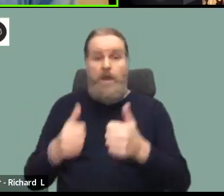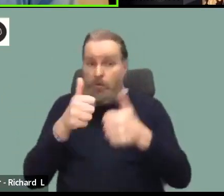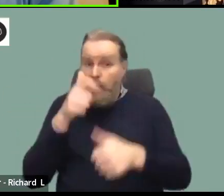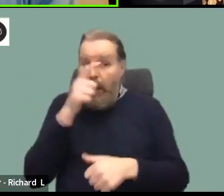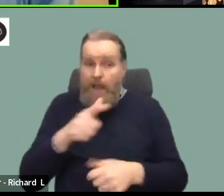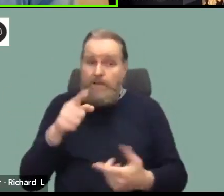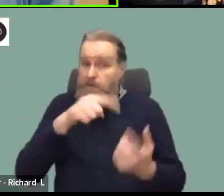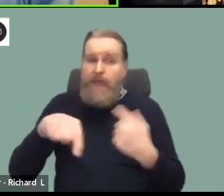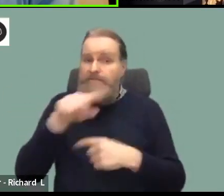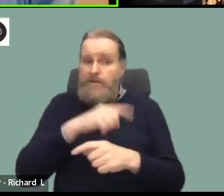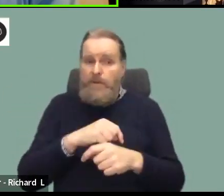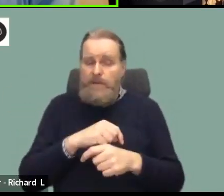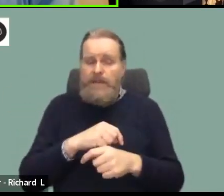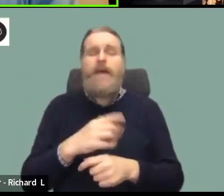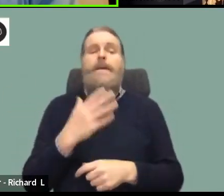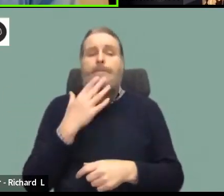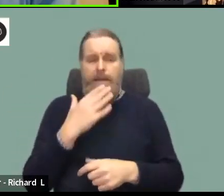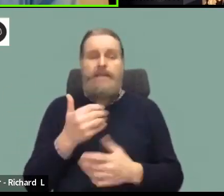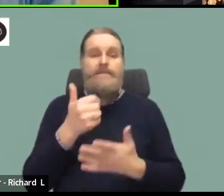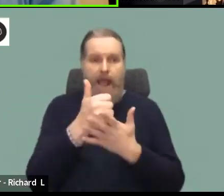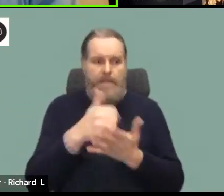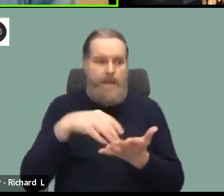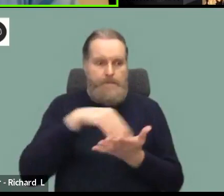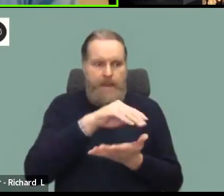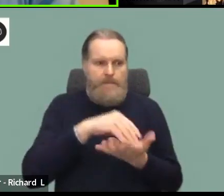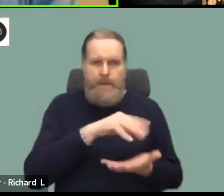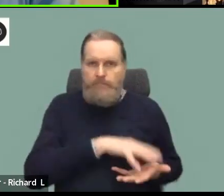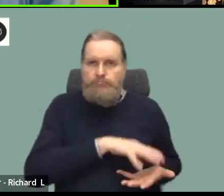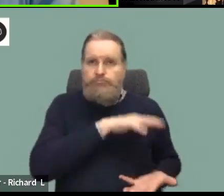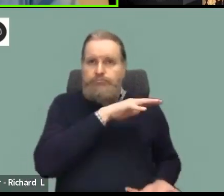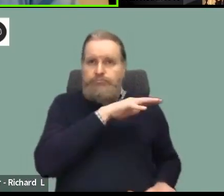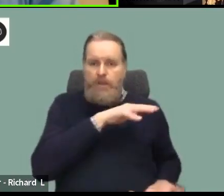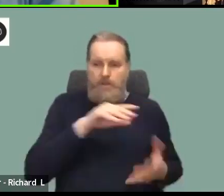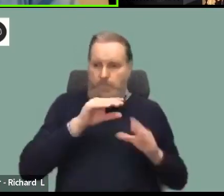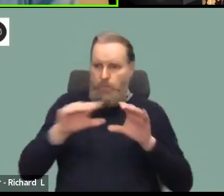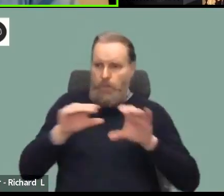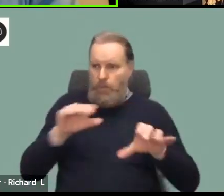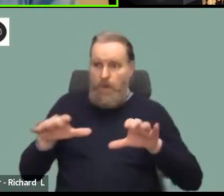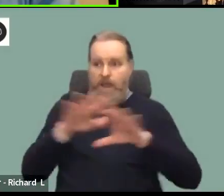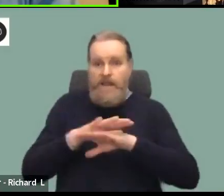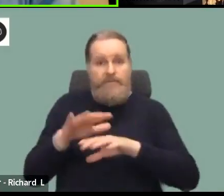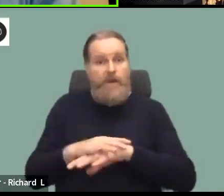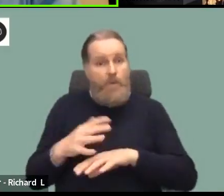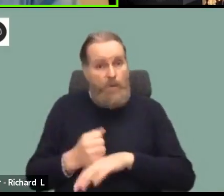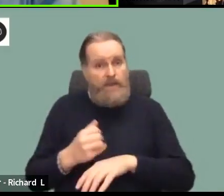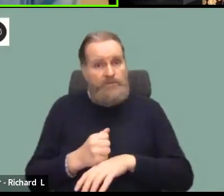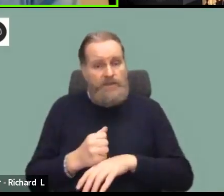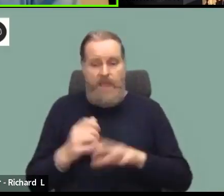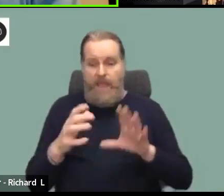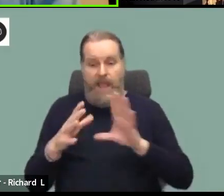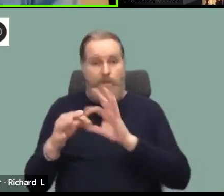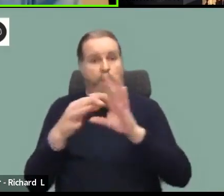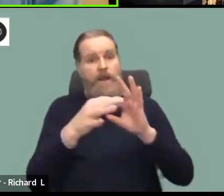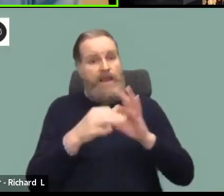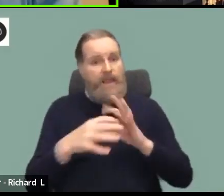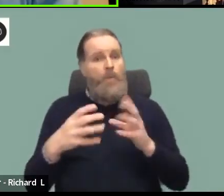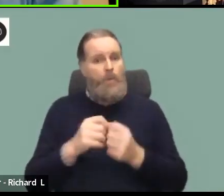solidarity with everyone coming out on strike in the next month Everyone paying the levy. y and everyone who hopefully will be y and everyone who hopefully will be bringing out with other ons, early in the new year, we can